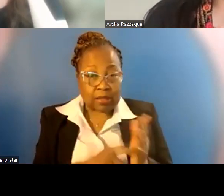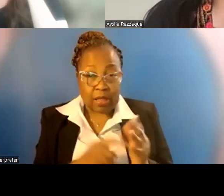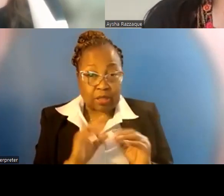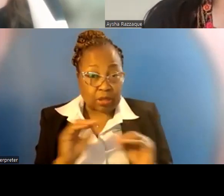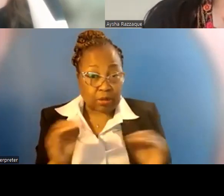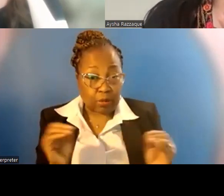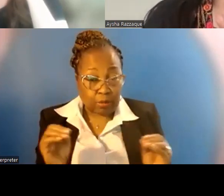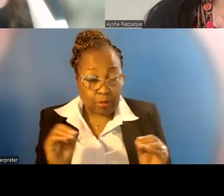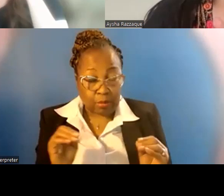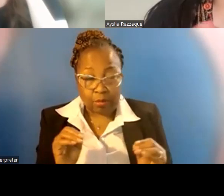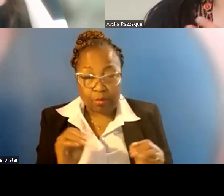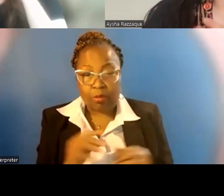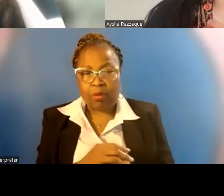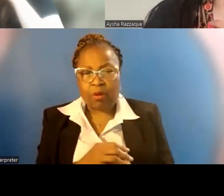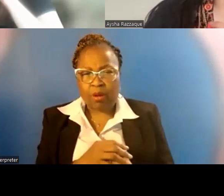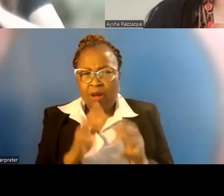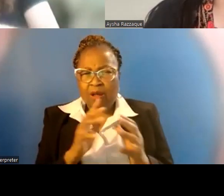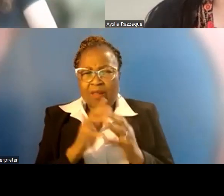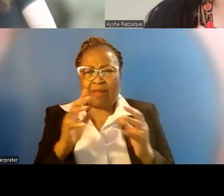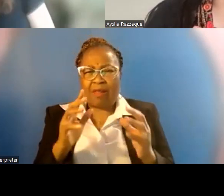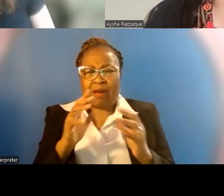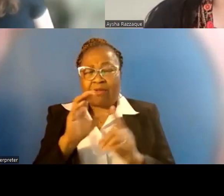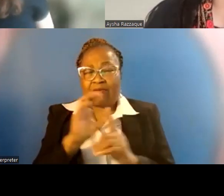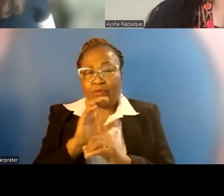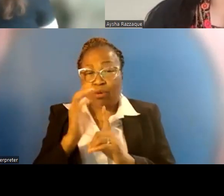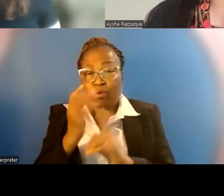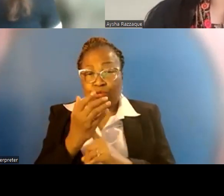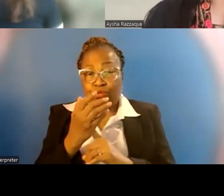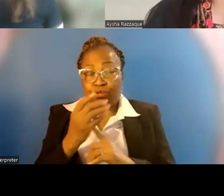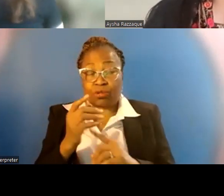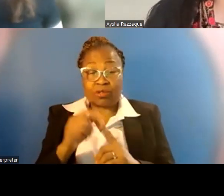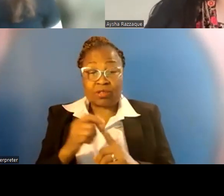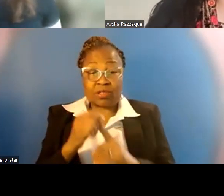A lot of cultures, especially at the University of Minnesota,